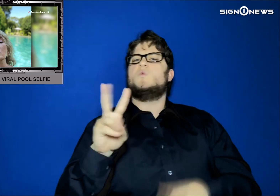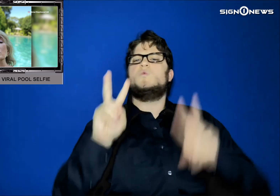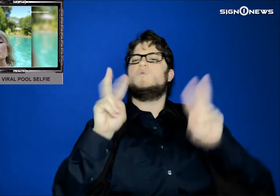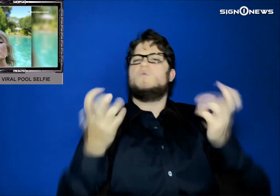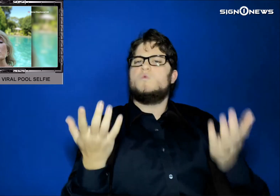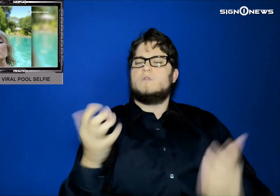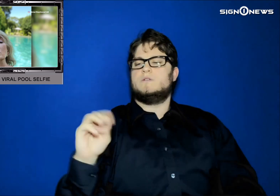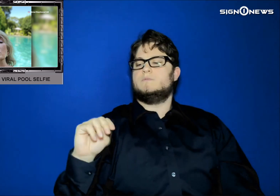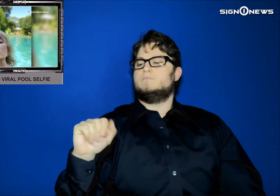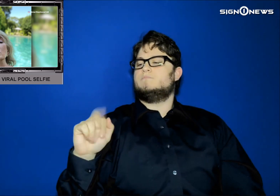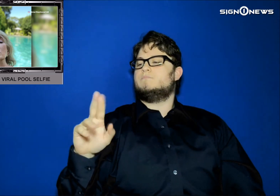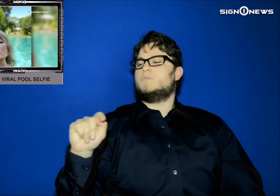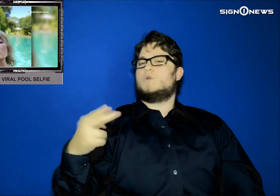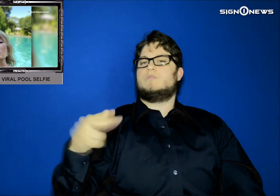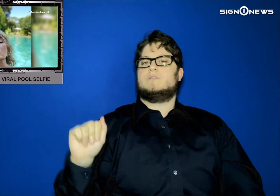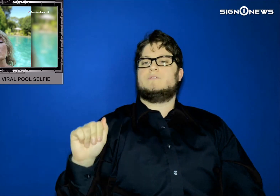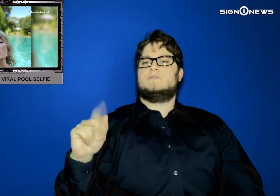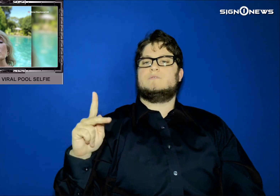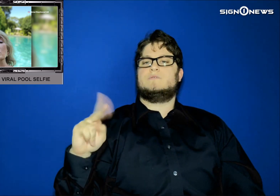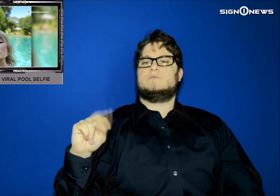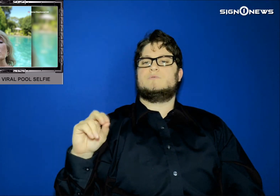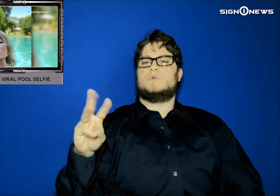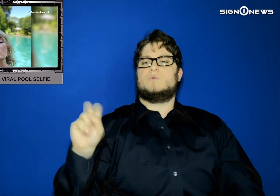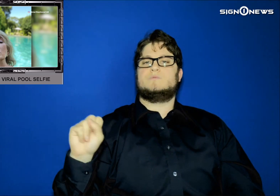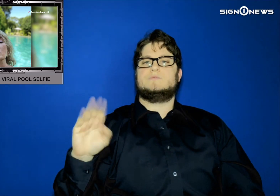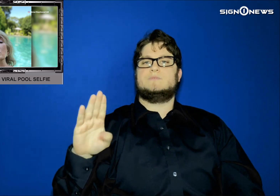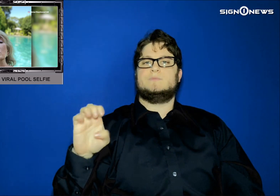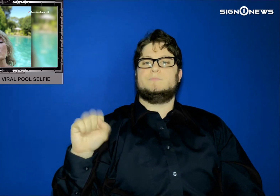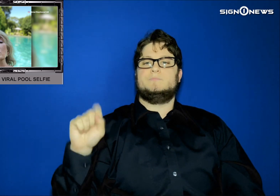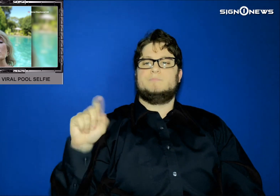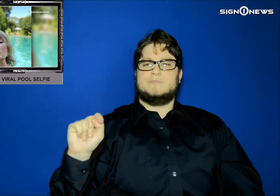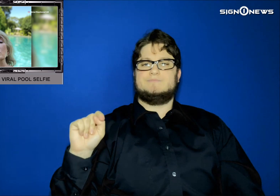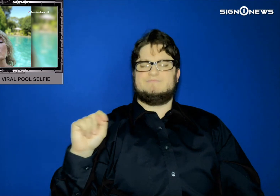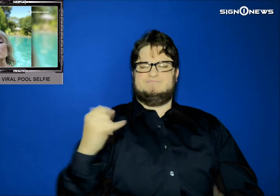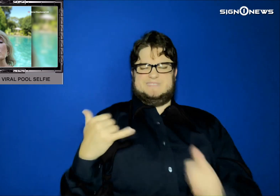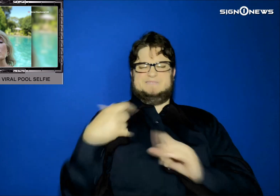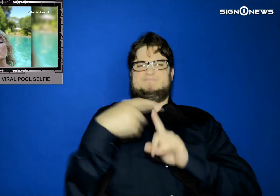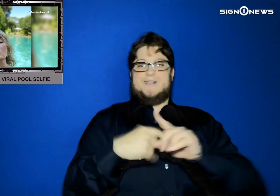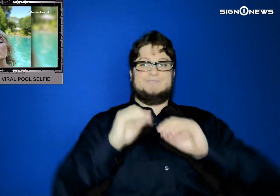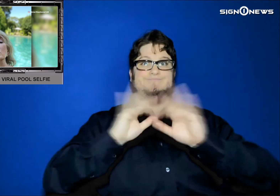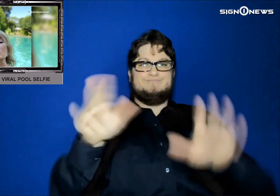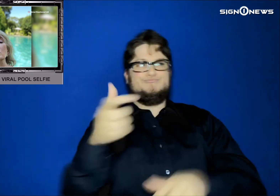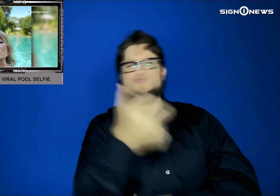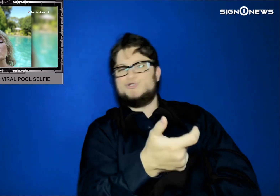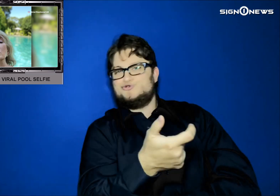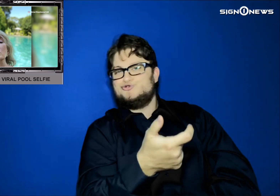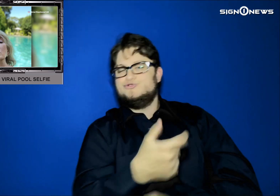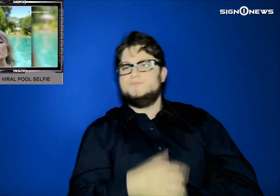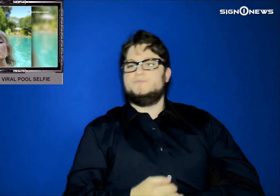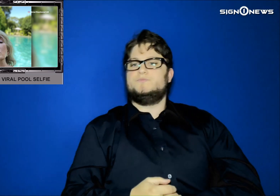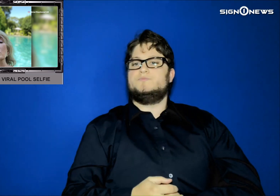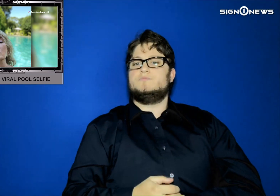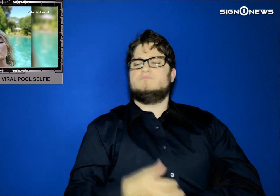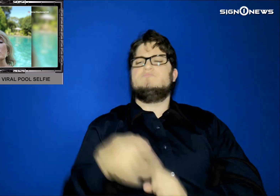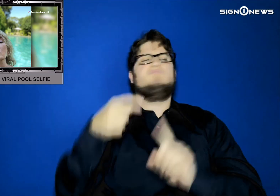The series "Martha Knows Best" premieres this month.